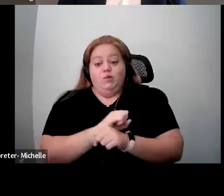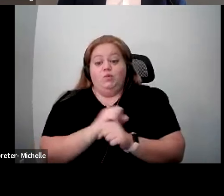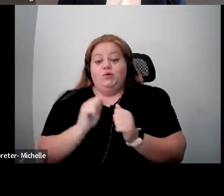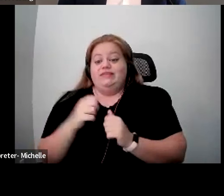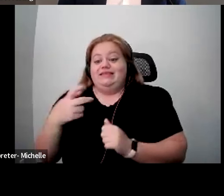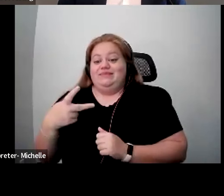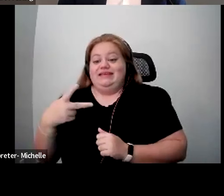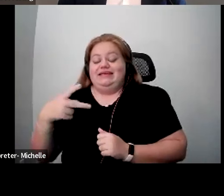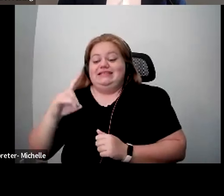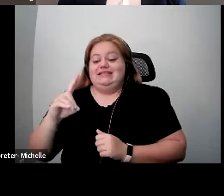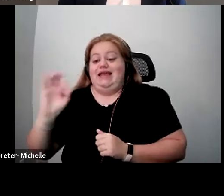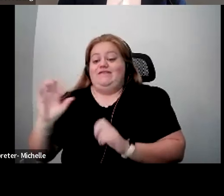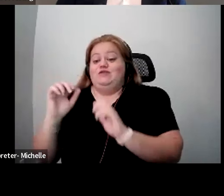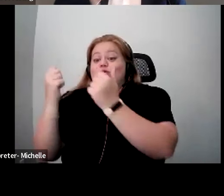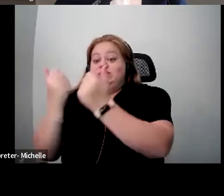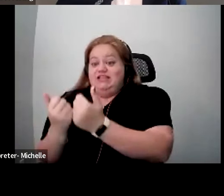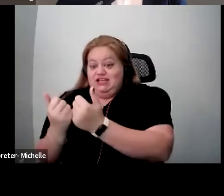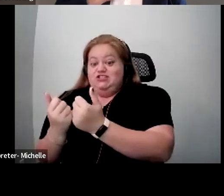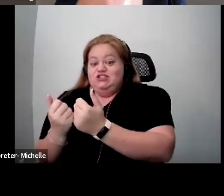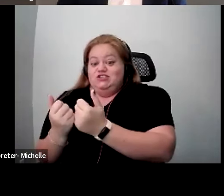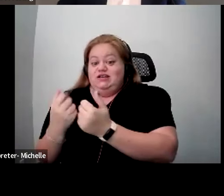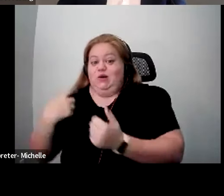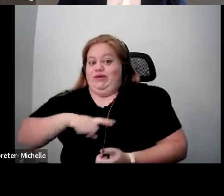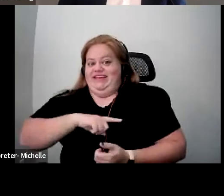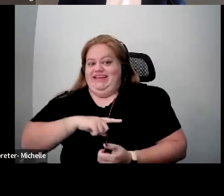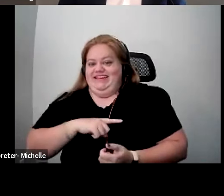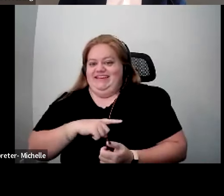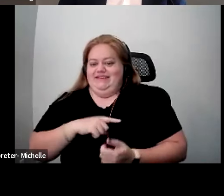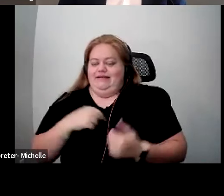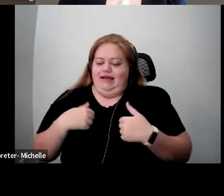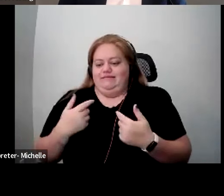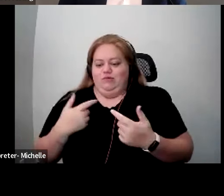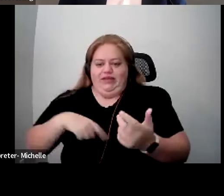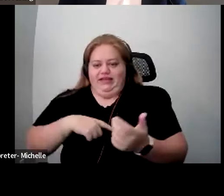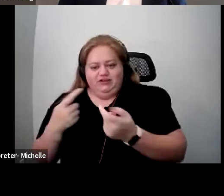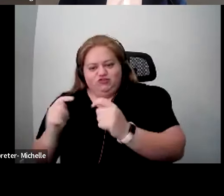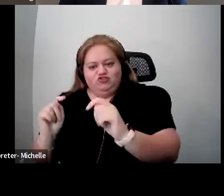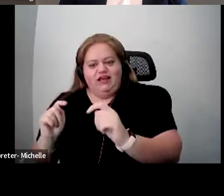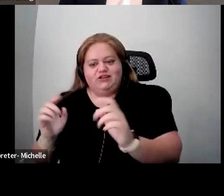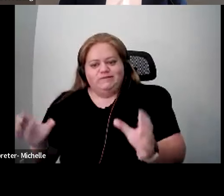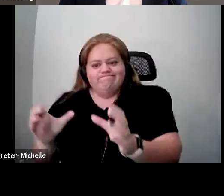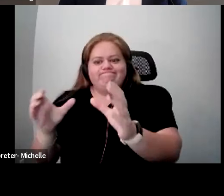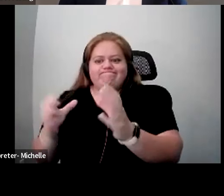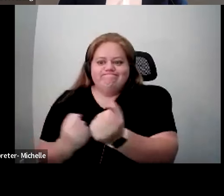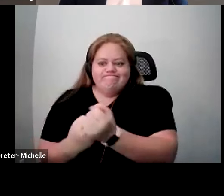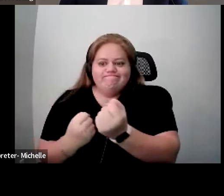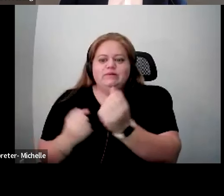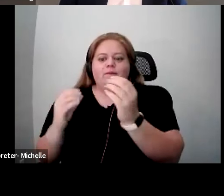And I am trying to push, or we are trying to push the delivery also of better accessibility for PDFs